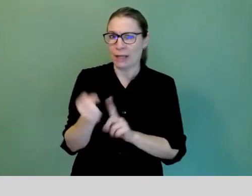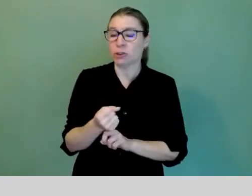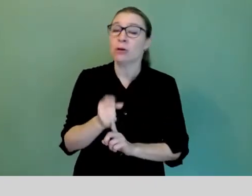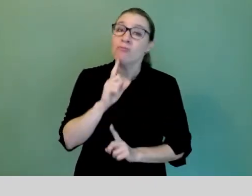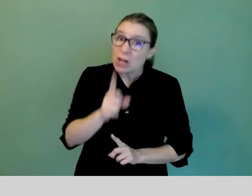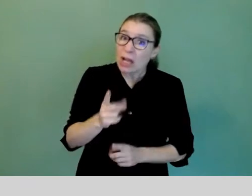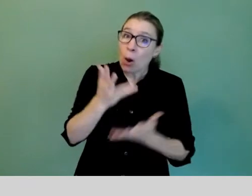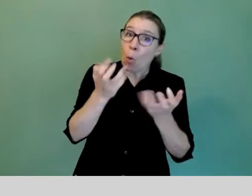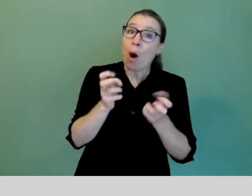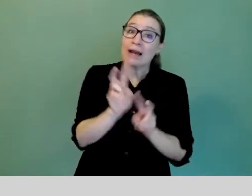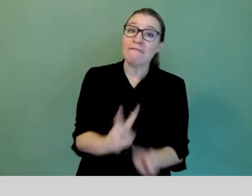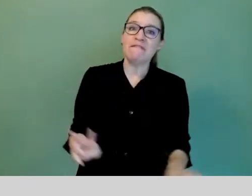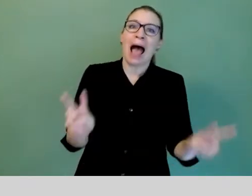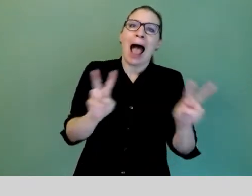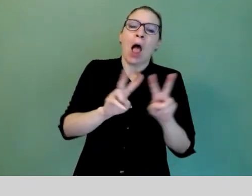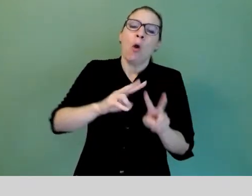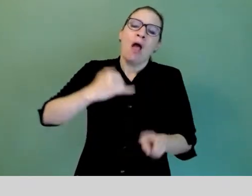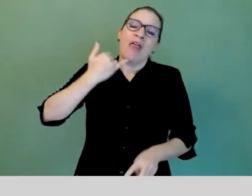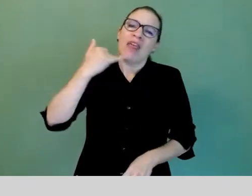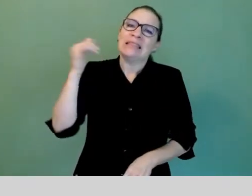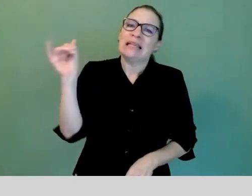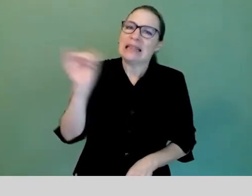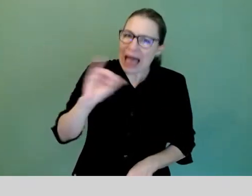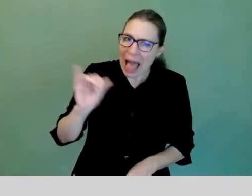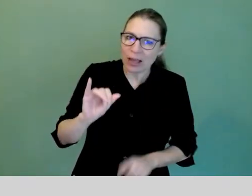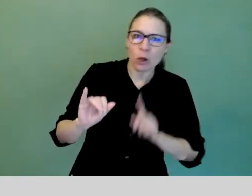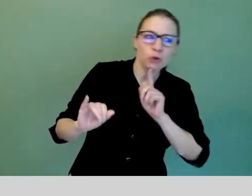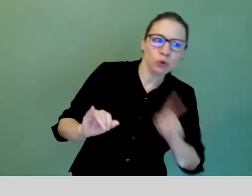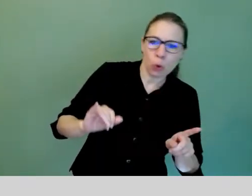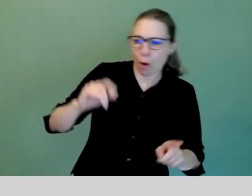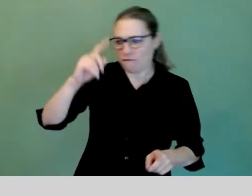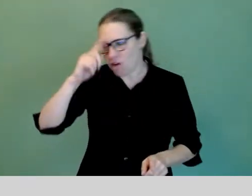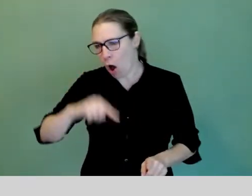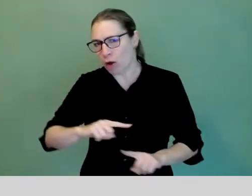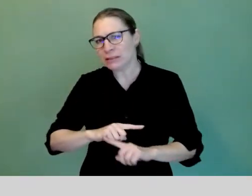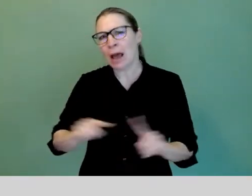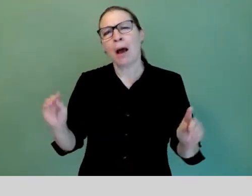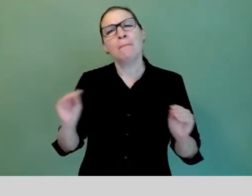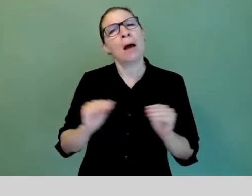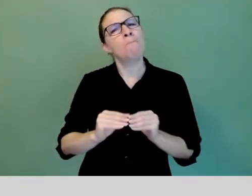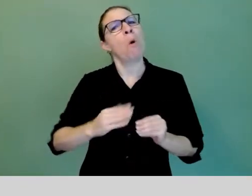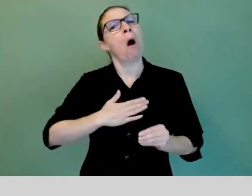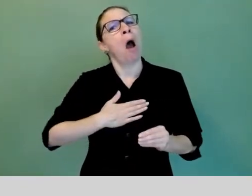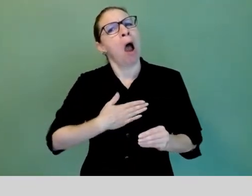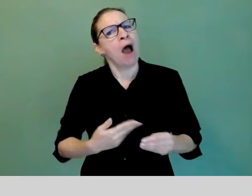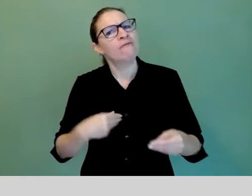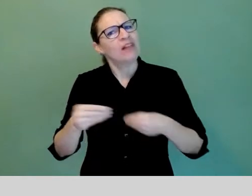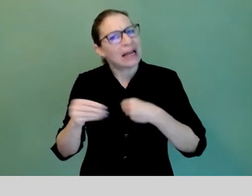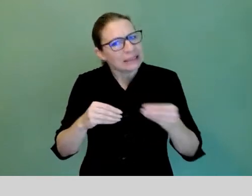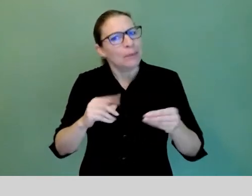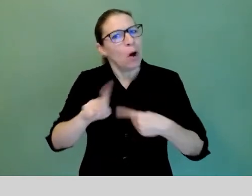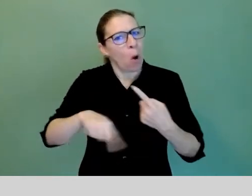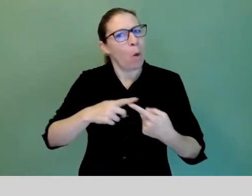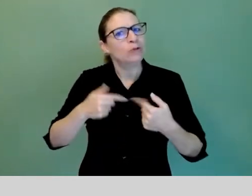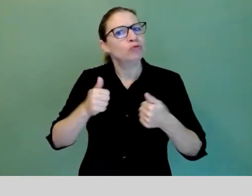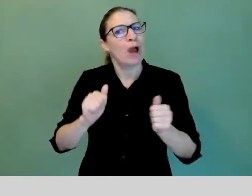that's a bit like True or False but a bit more understanding when you try to compare it to other values.